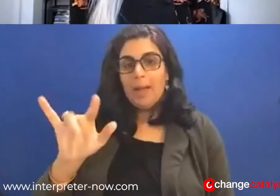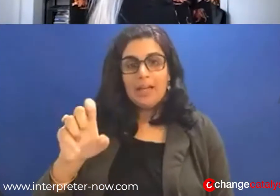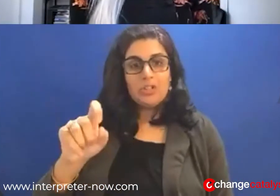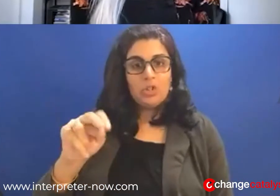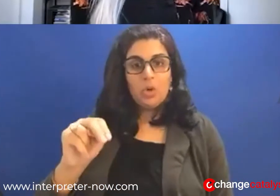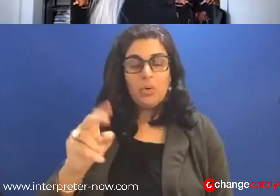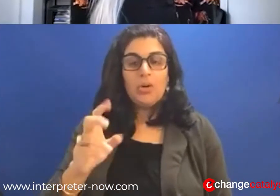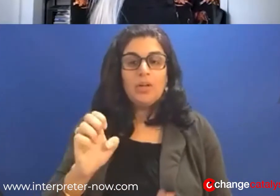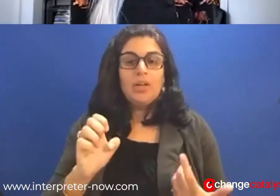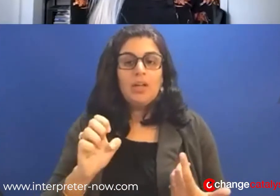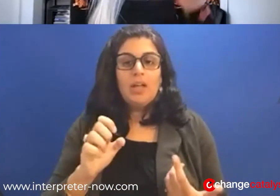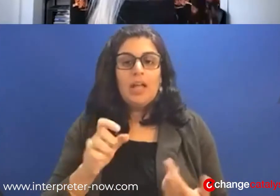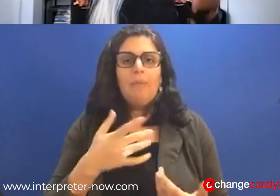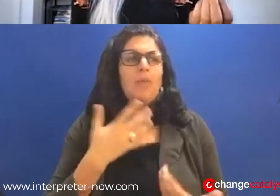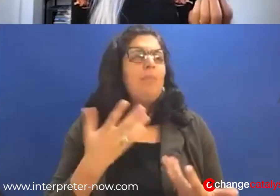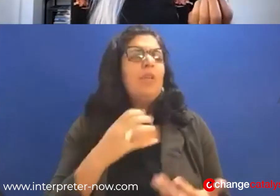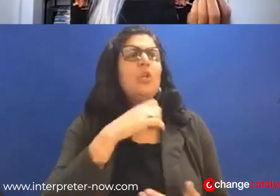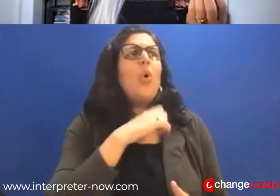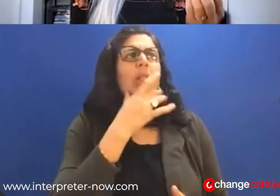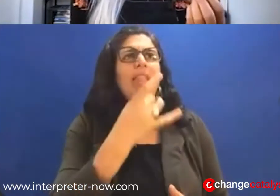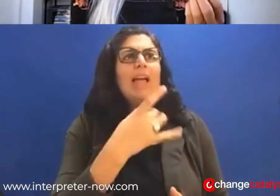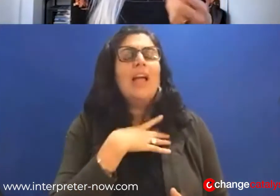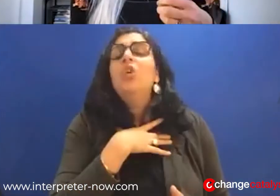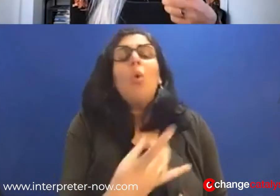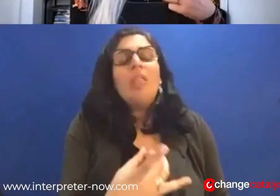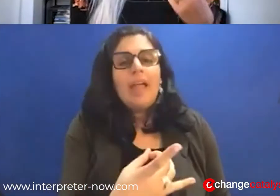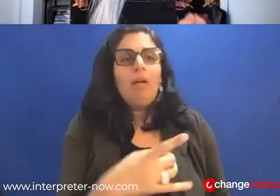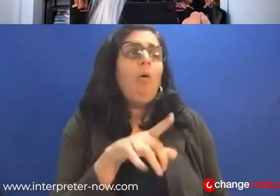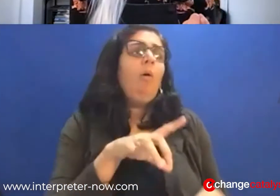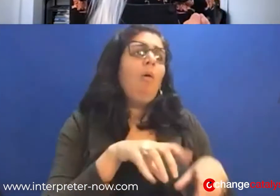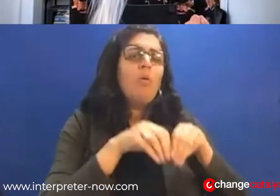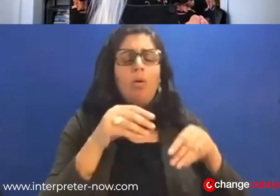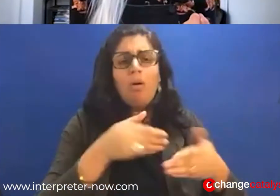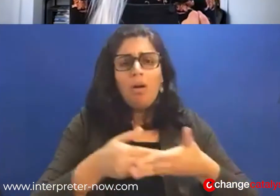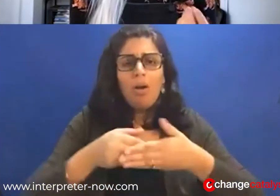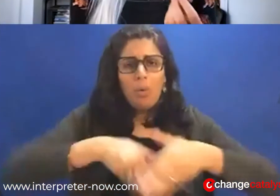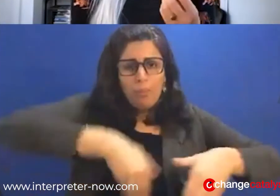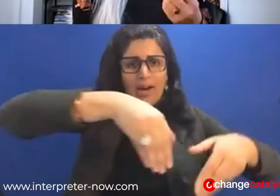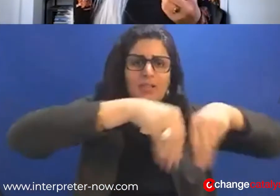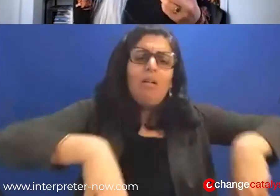a miscarriage, but you appreciate that they are sharing that experience.